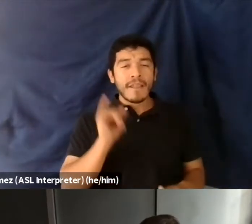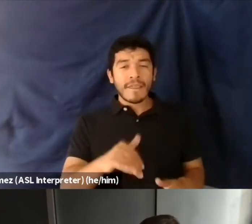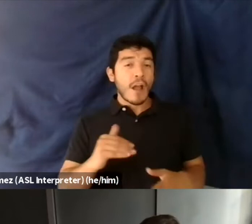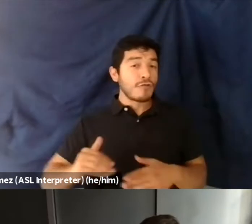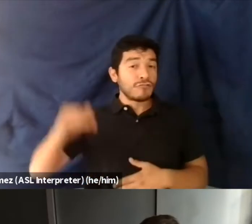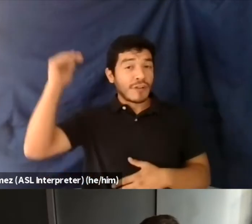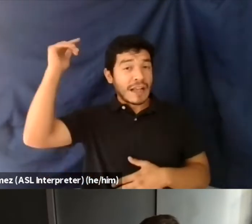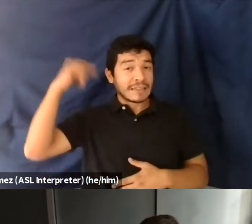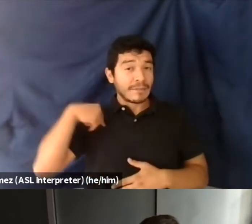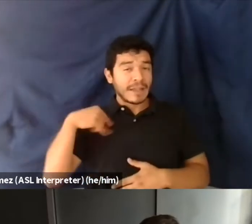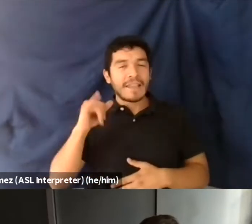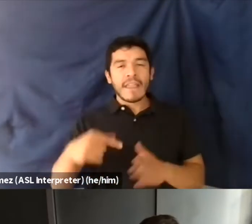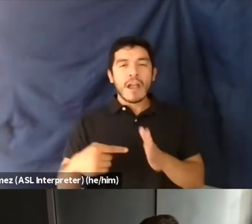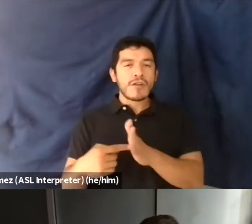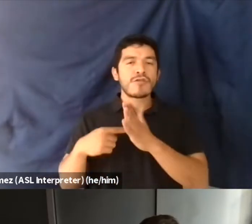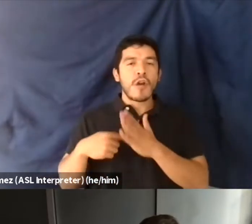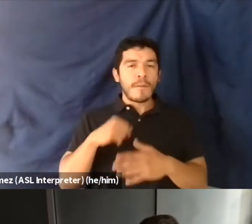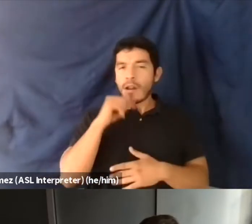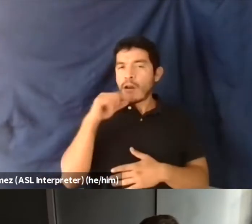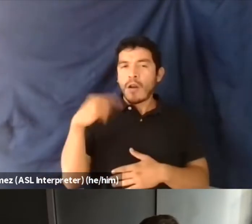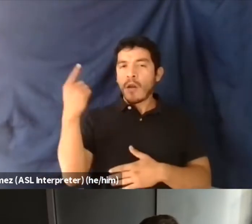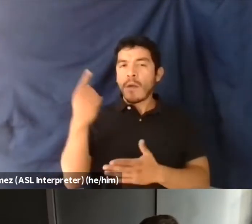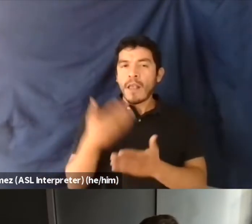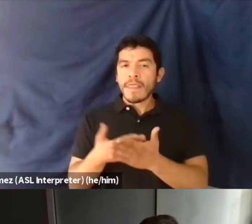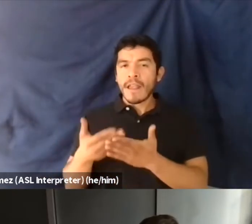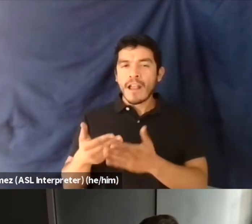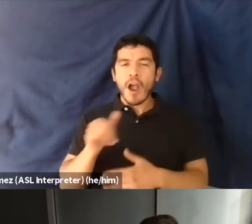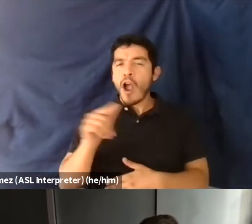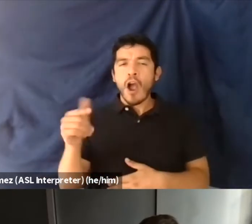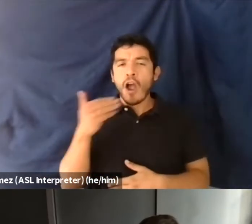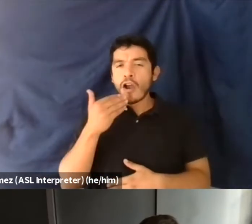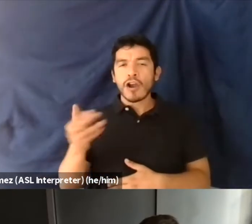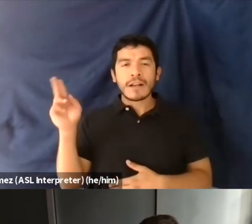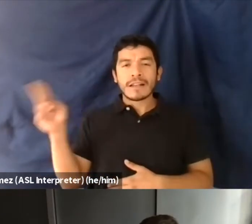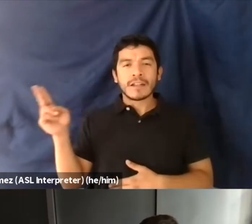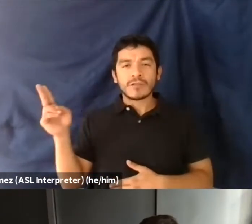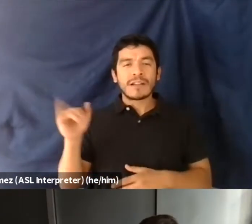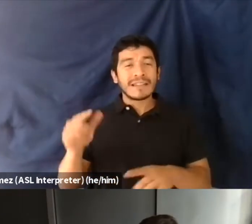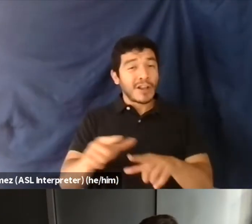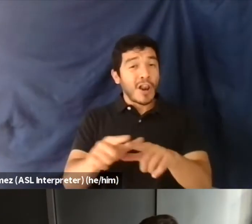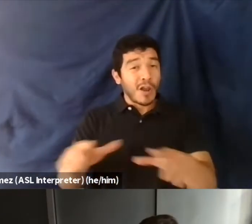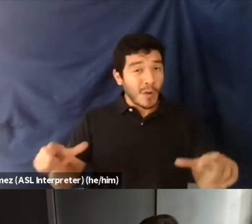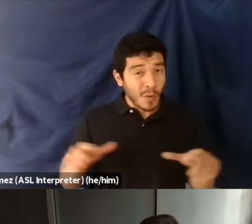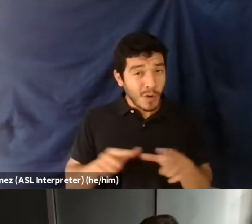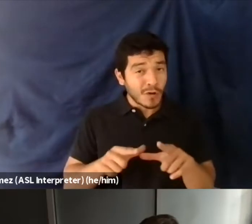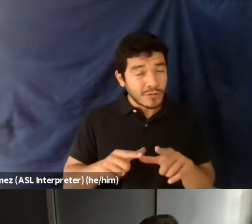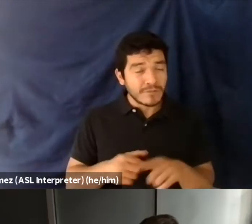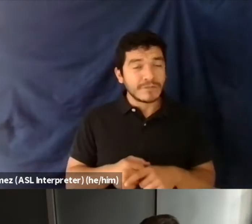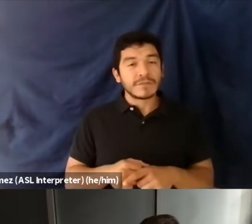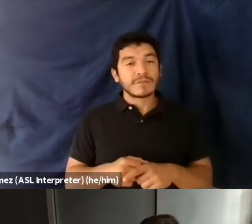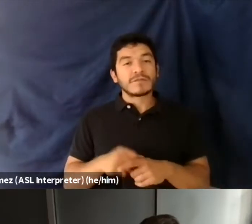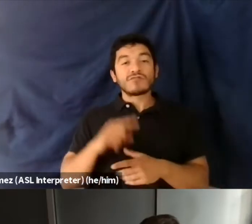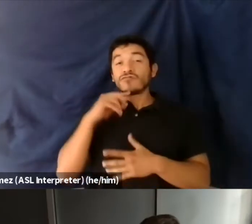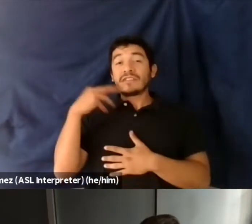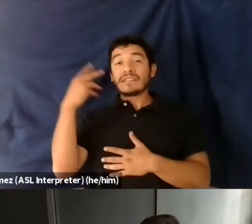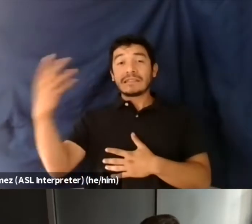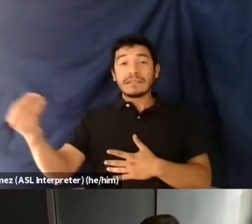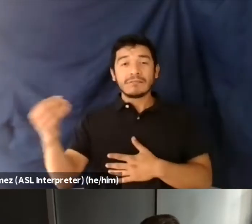that it wasn't all just one thing, that all good history is local. Like that's what Ms. Young taught me, it's like, get out and actually talk to your neighbors